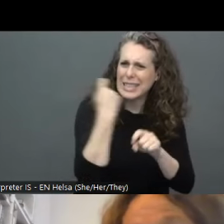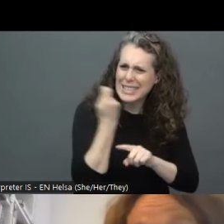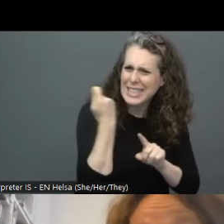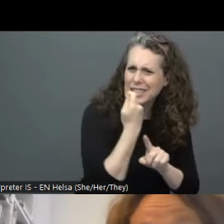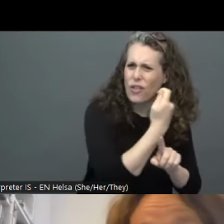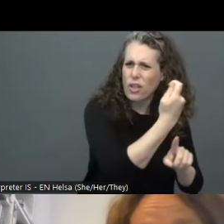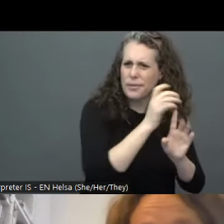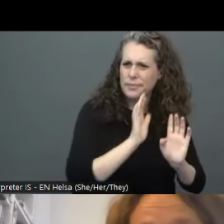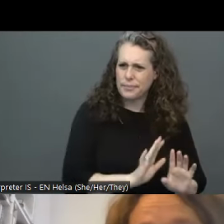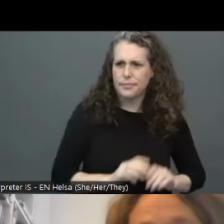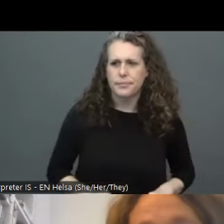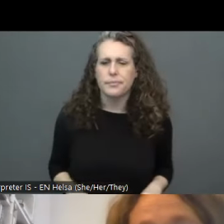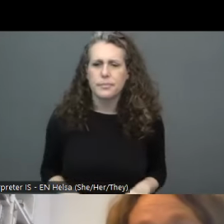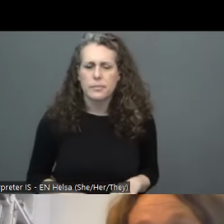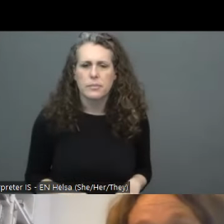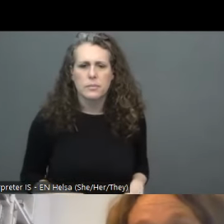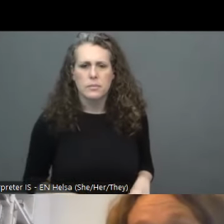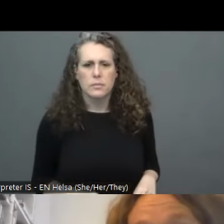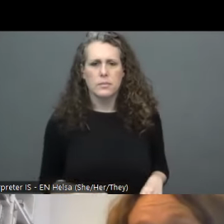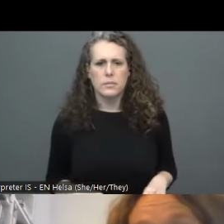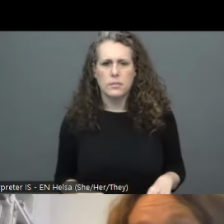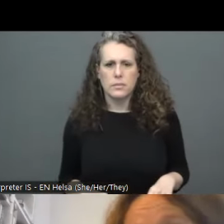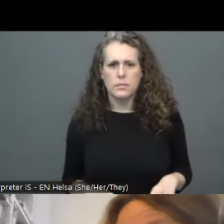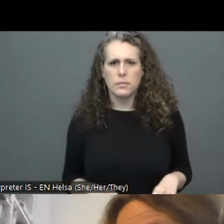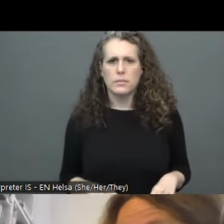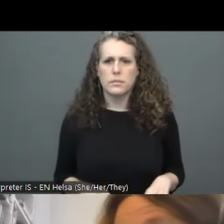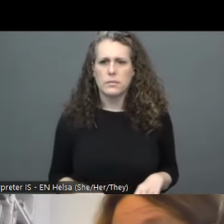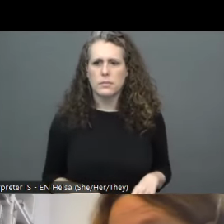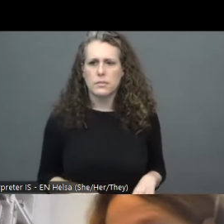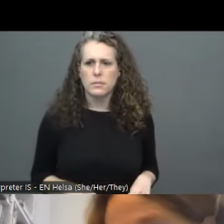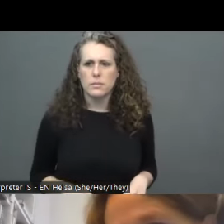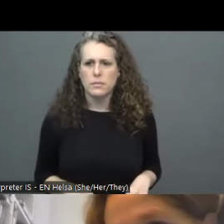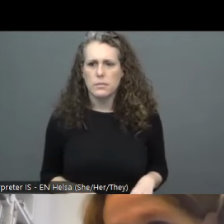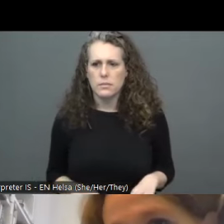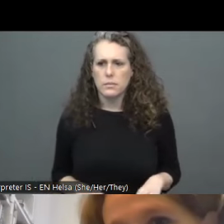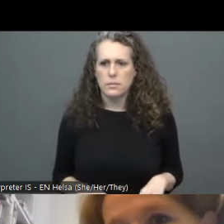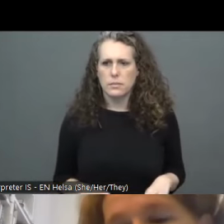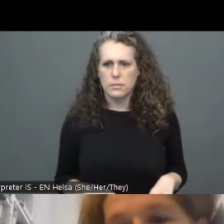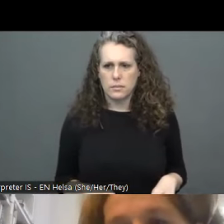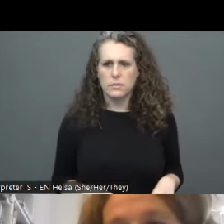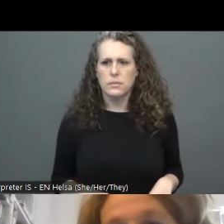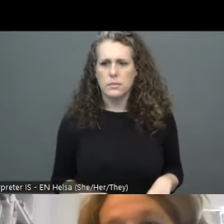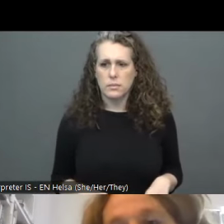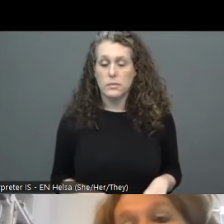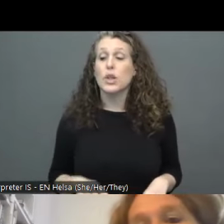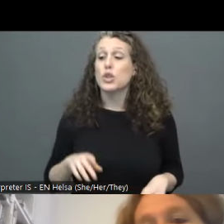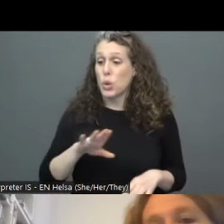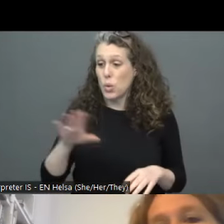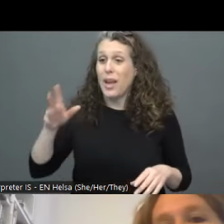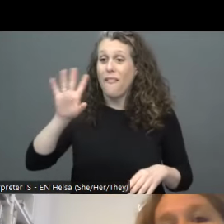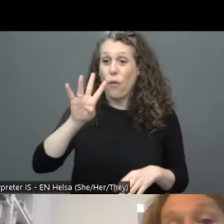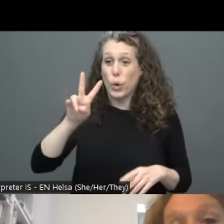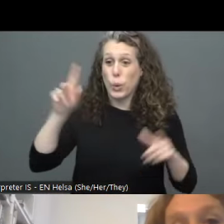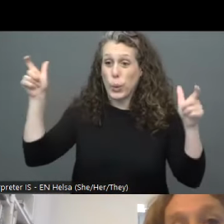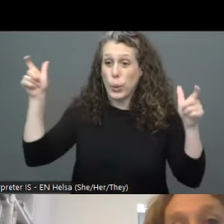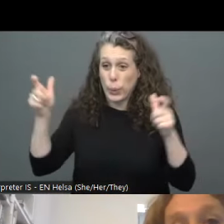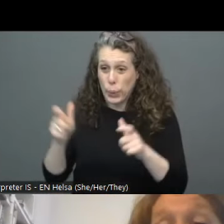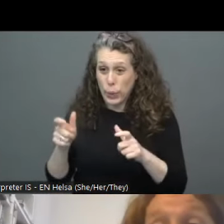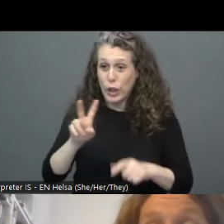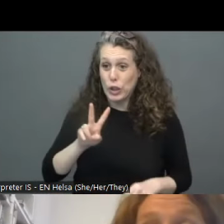are the practice holders who were submitting the 20 good practices will be invited to a selection